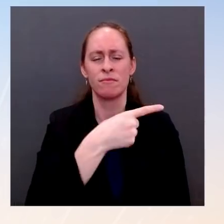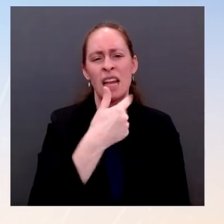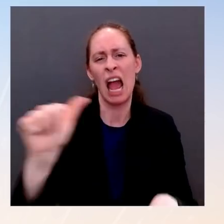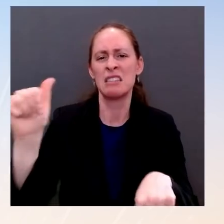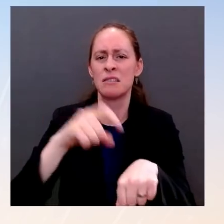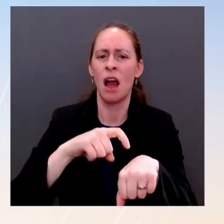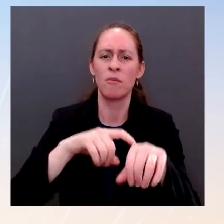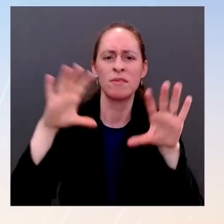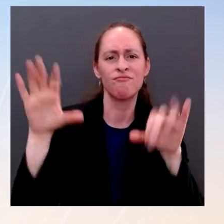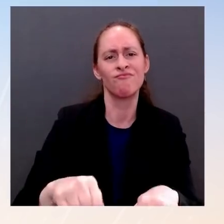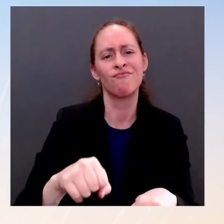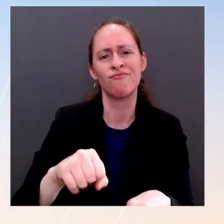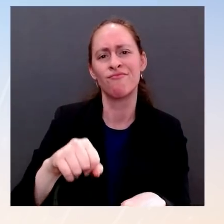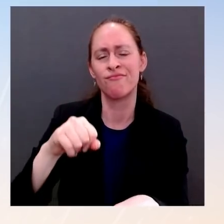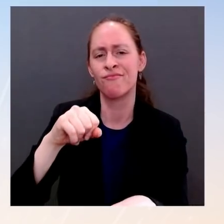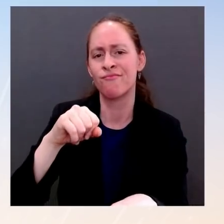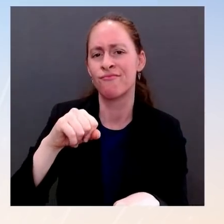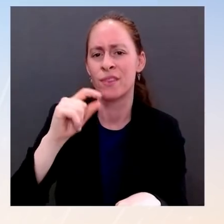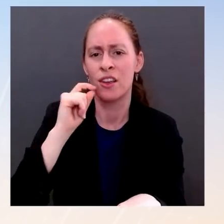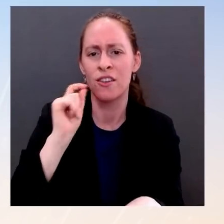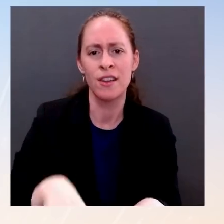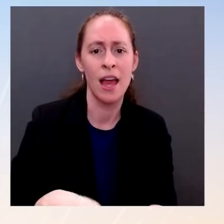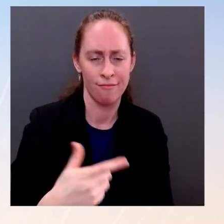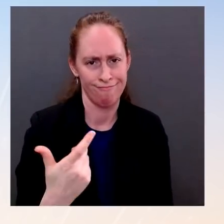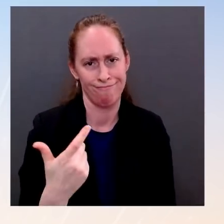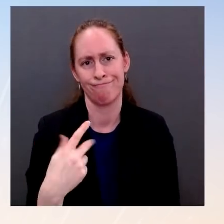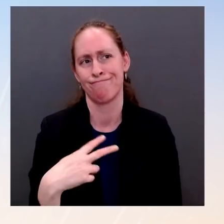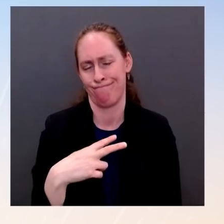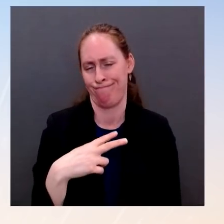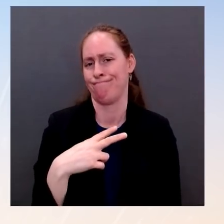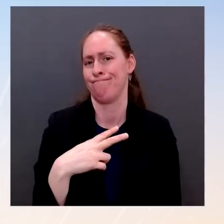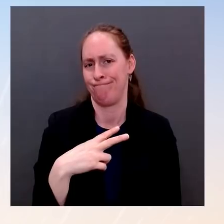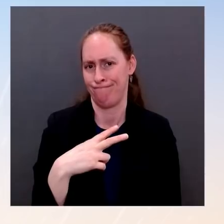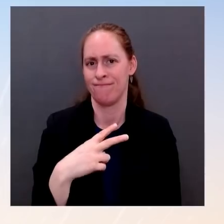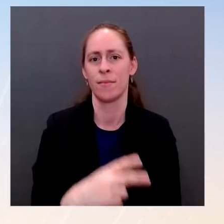just what the Secretary said yesterday. Obviously, the President will be speaking shortly to all of you.